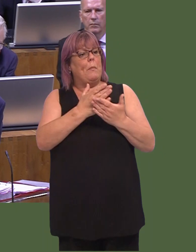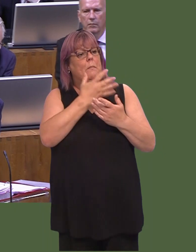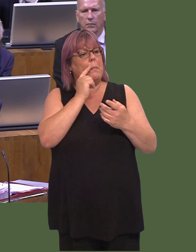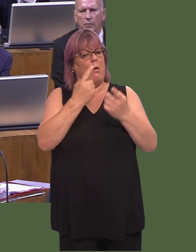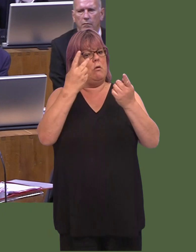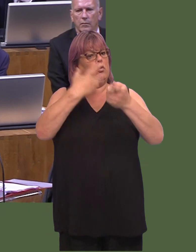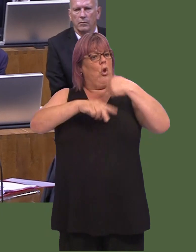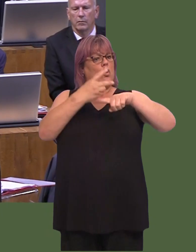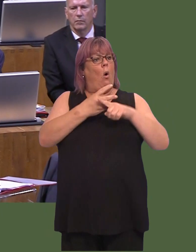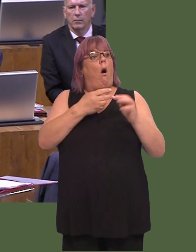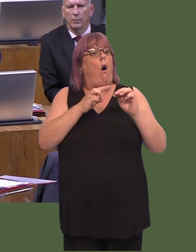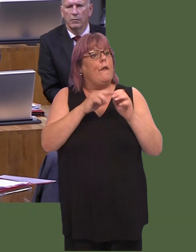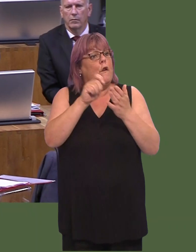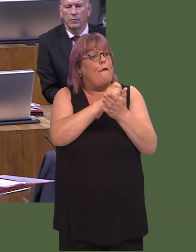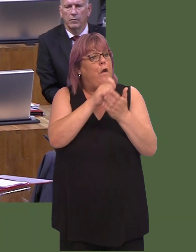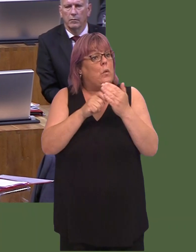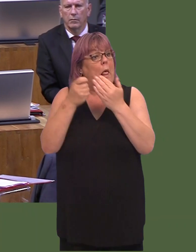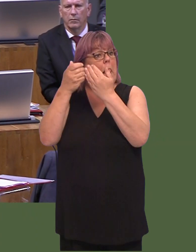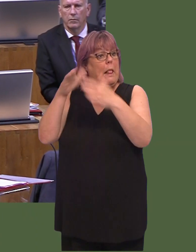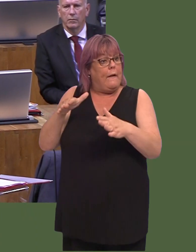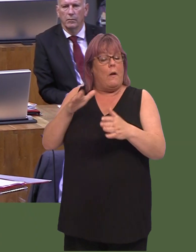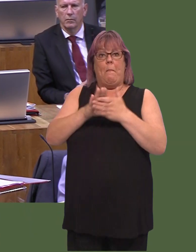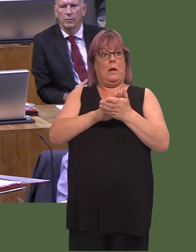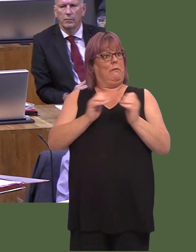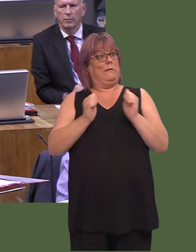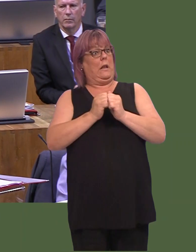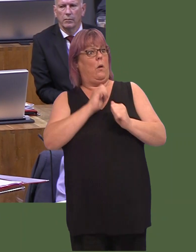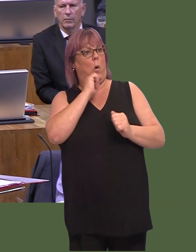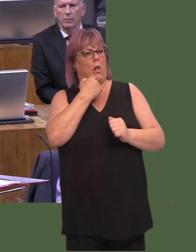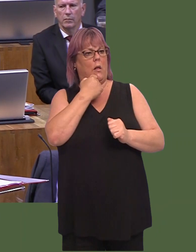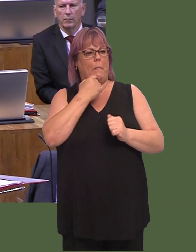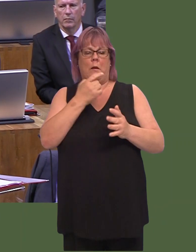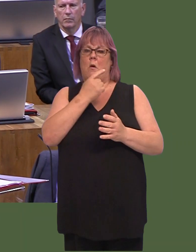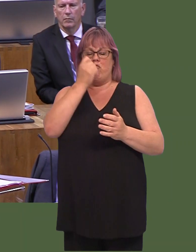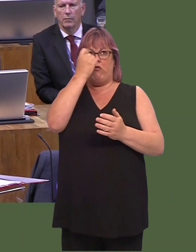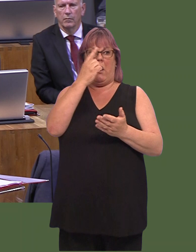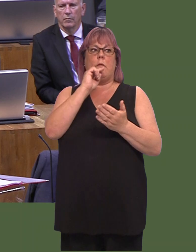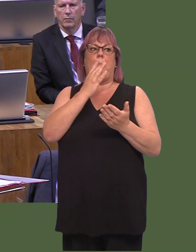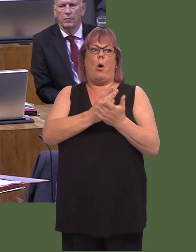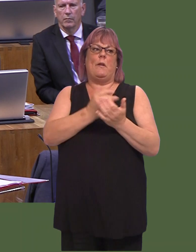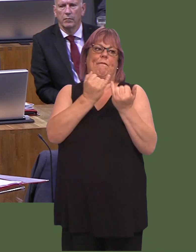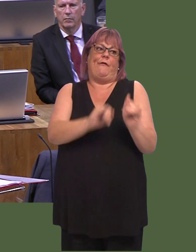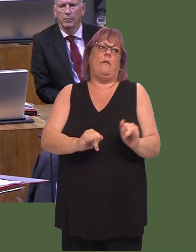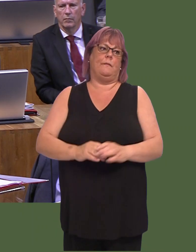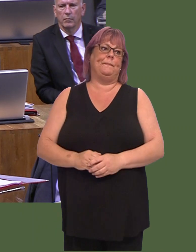of Britain in 2016 that there would be a deal that the EU would agree to, they then broke that promise two years on.